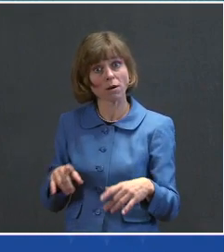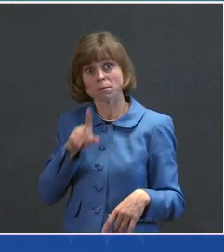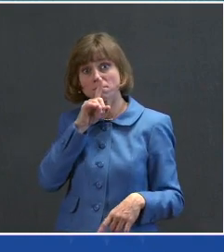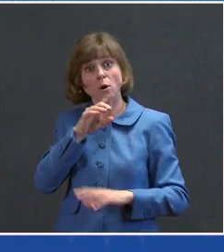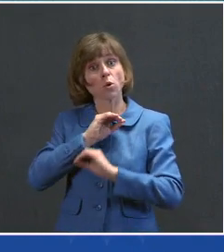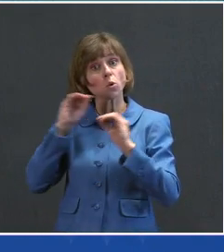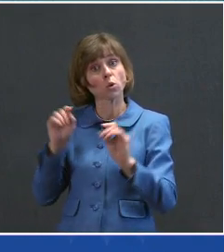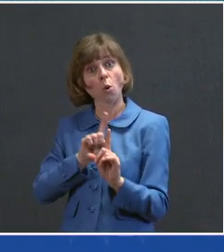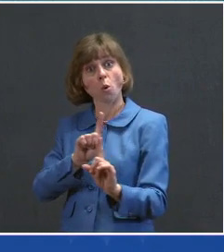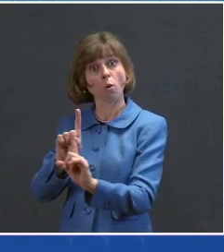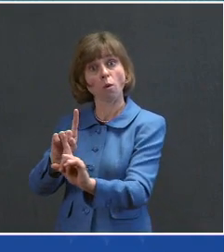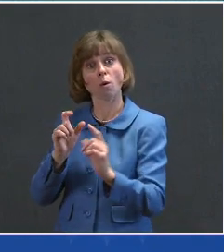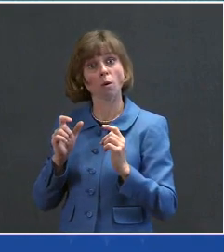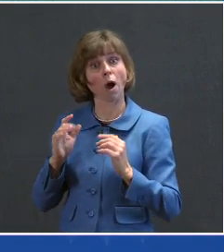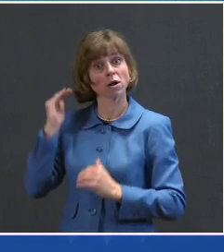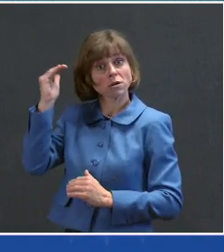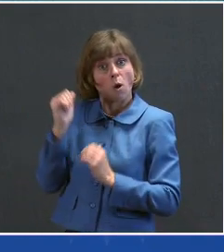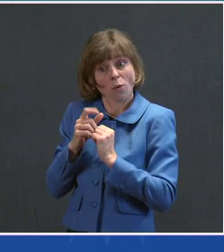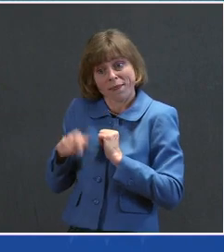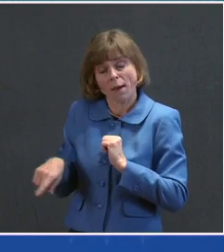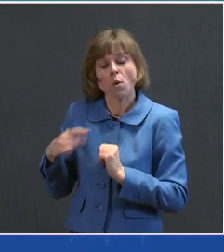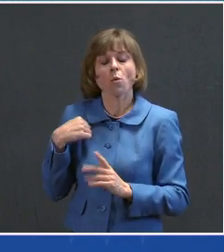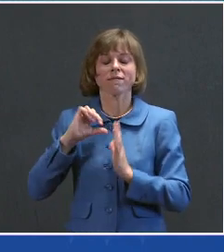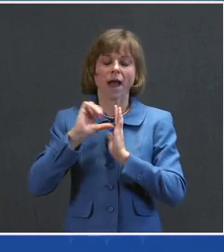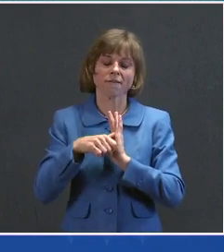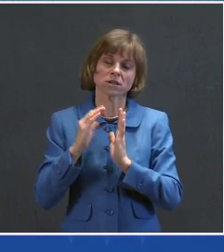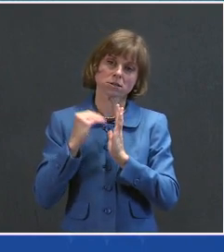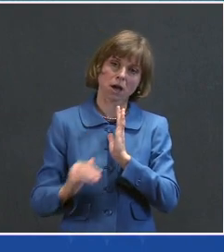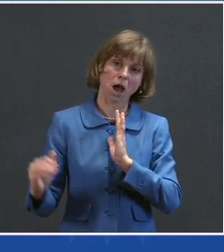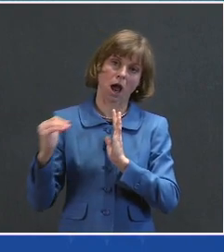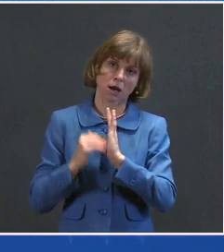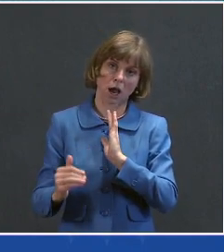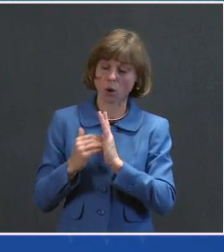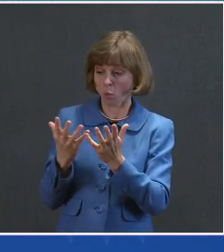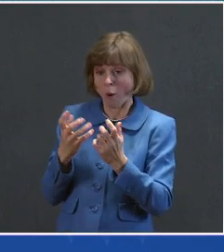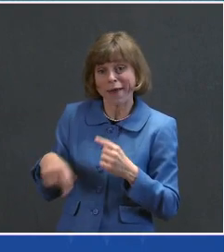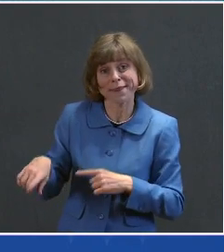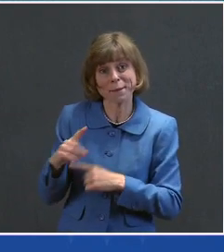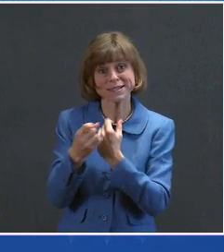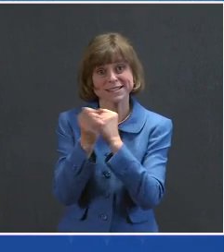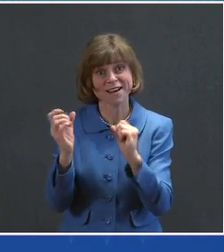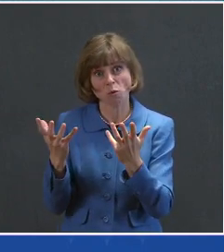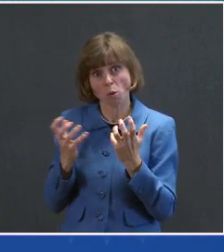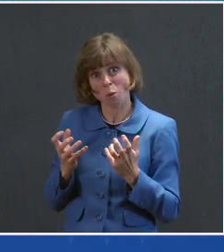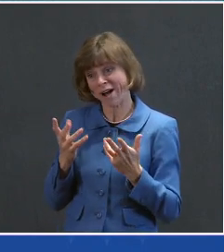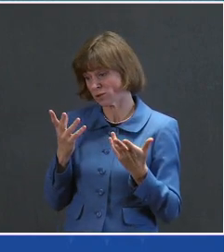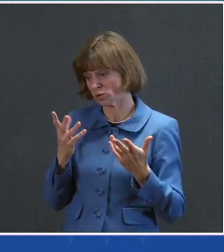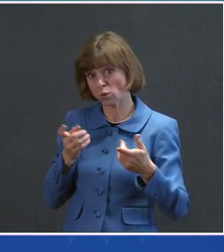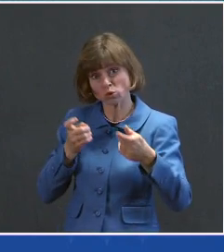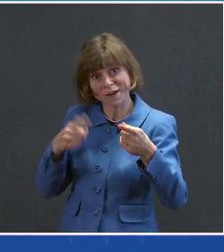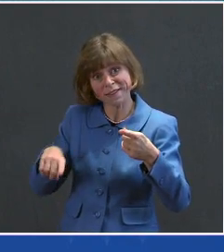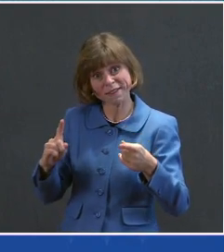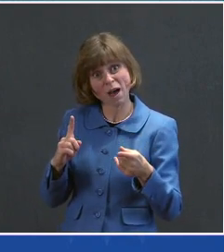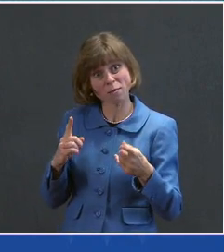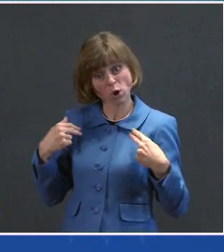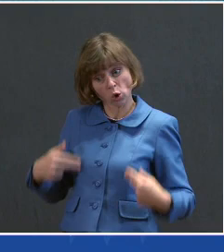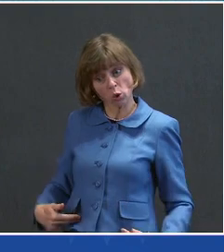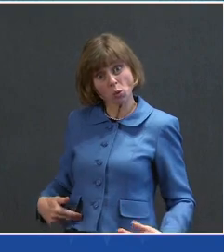And we have emphasized time and time again, we want to keep them safe, we want to treat them with humanity. They are not guaranteed to stay in the United States;